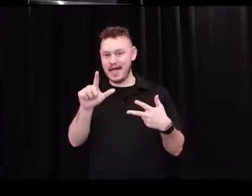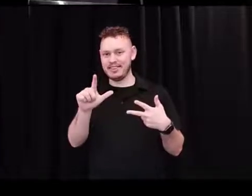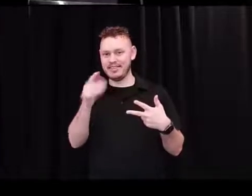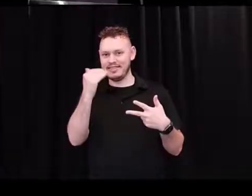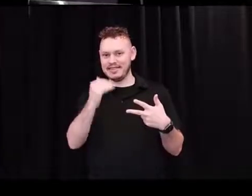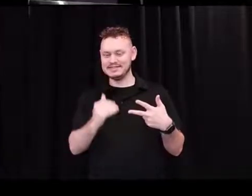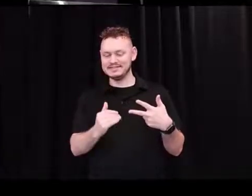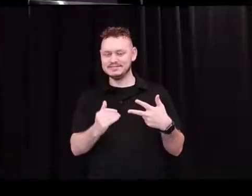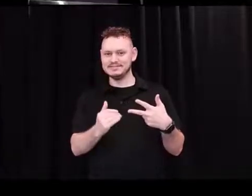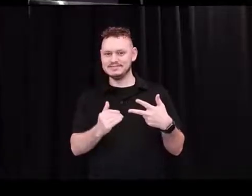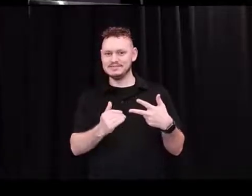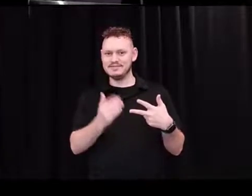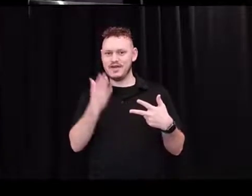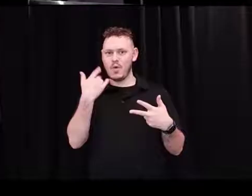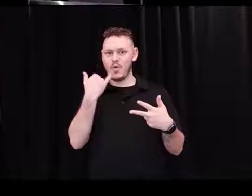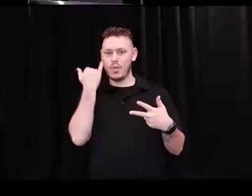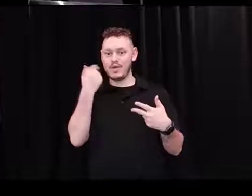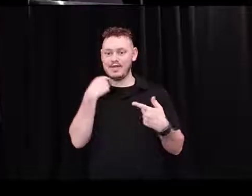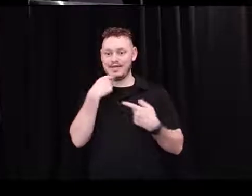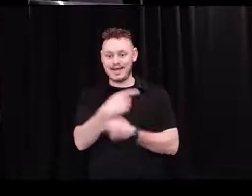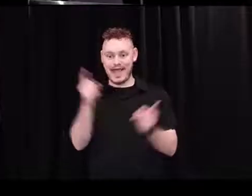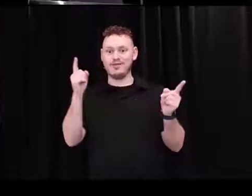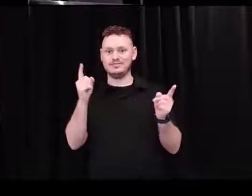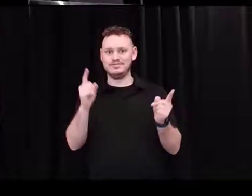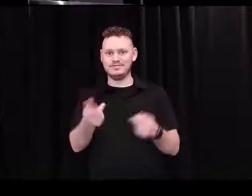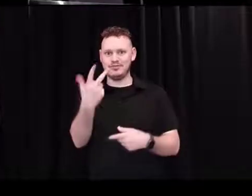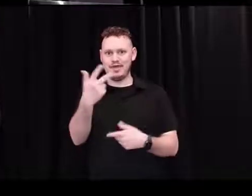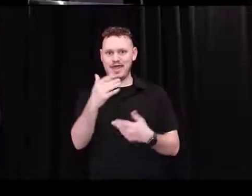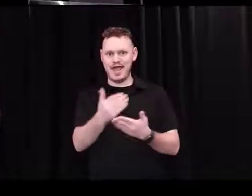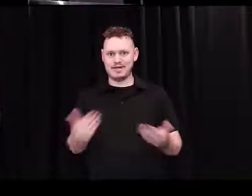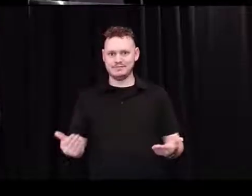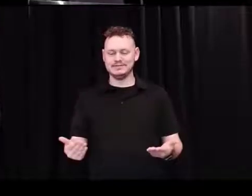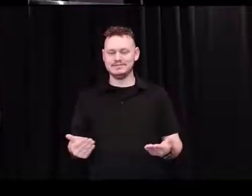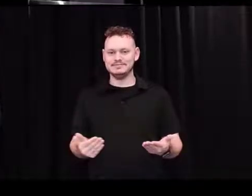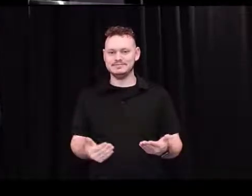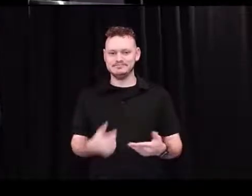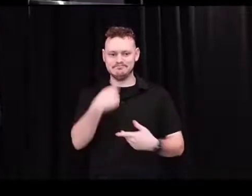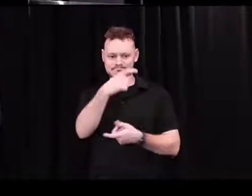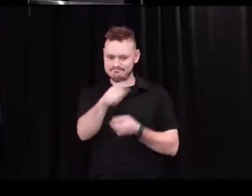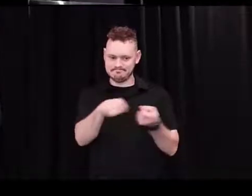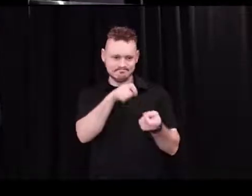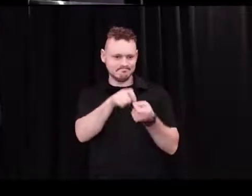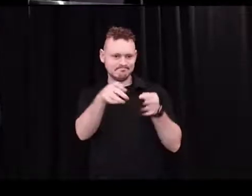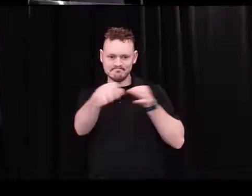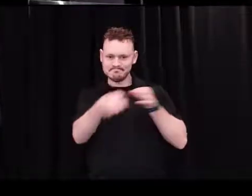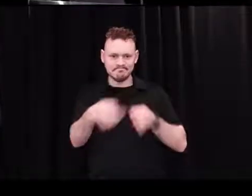also announce as three items. We tell them exactly what the problems are: the last name, the state,